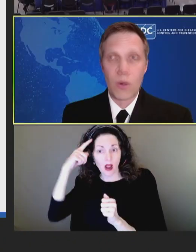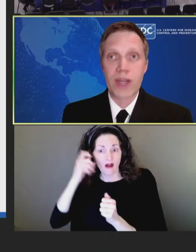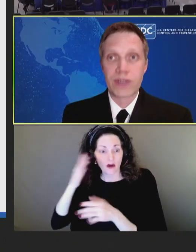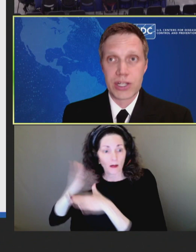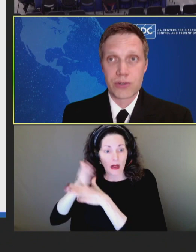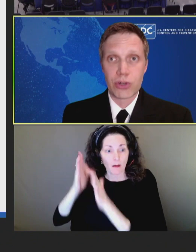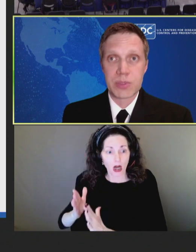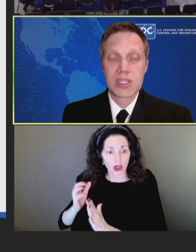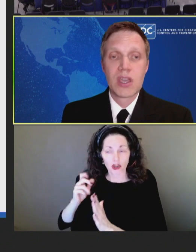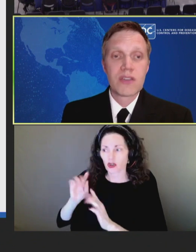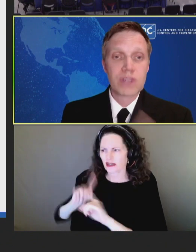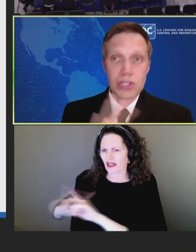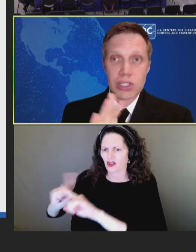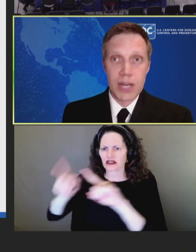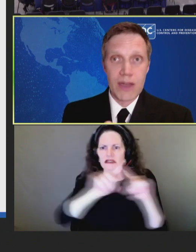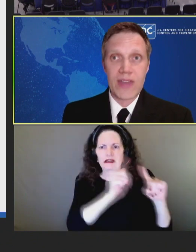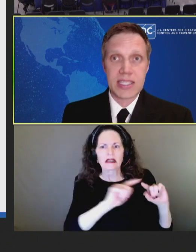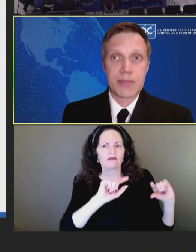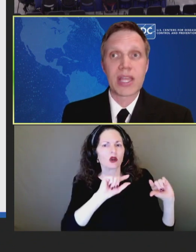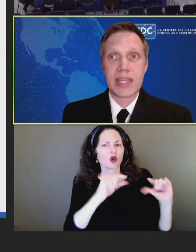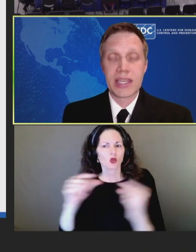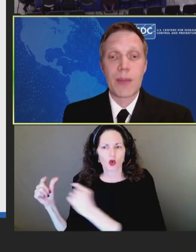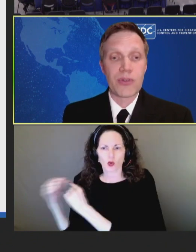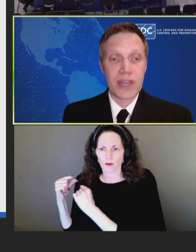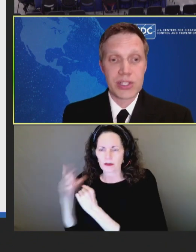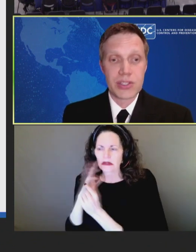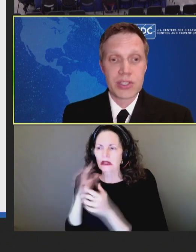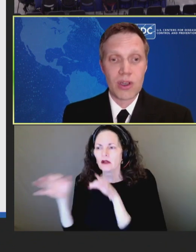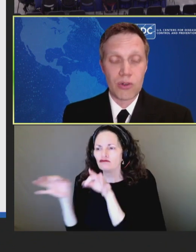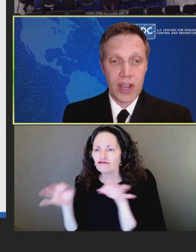wide range of groups. Talked a lot about vaccine planning and operations already.